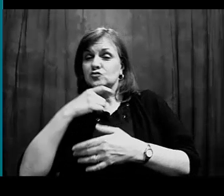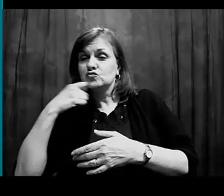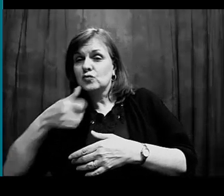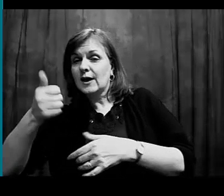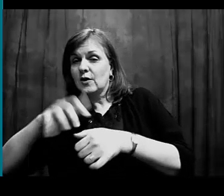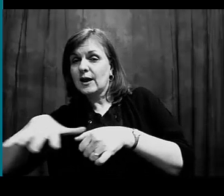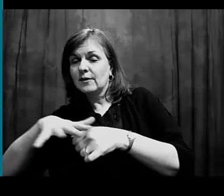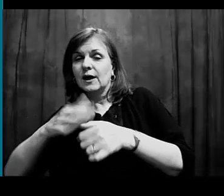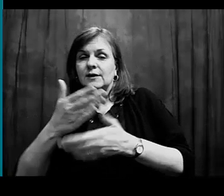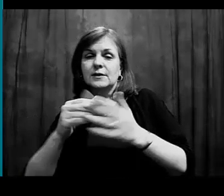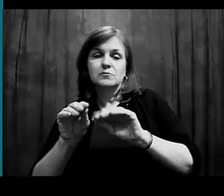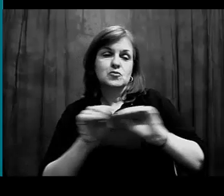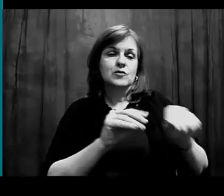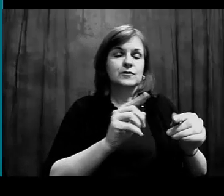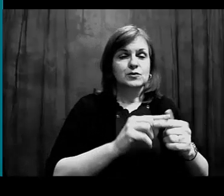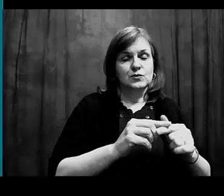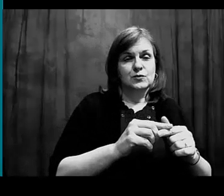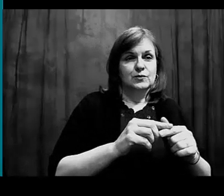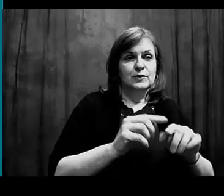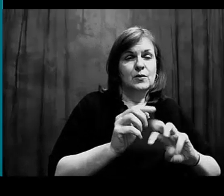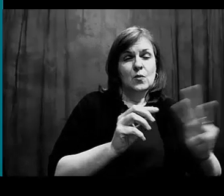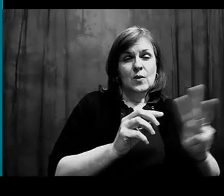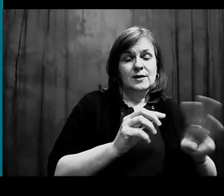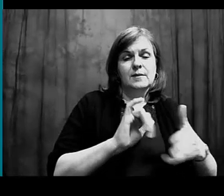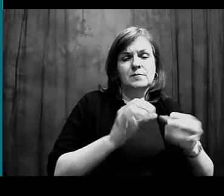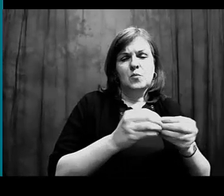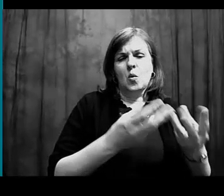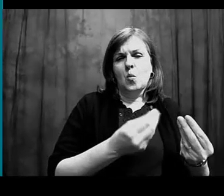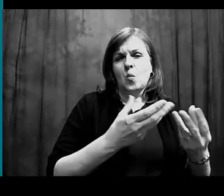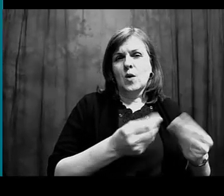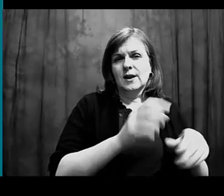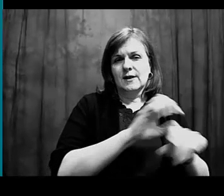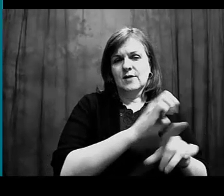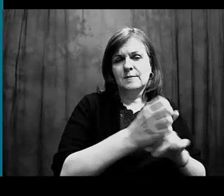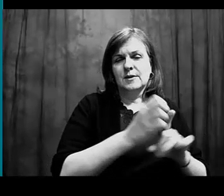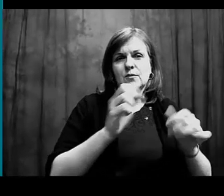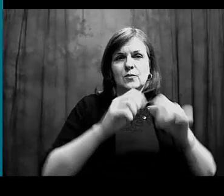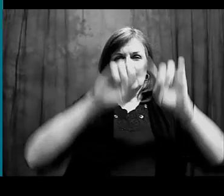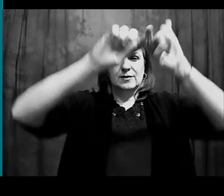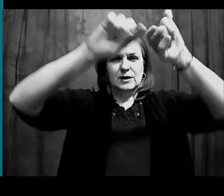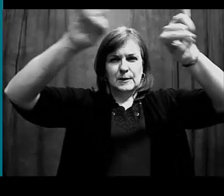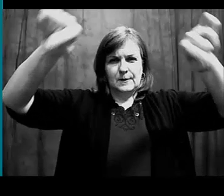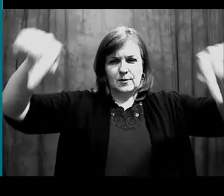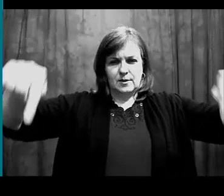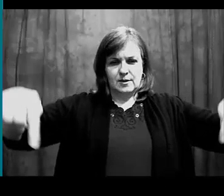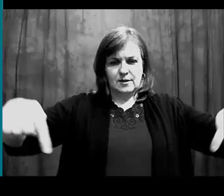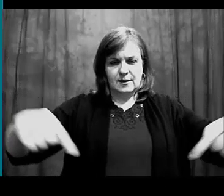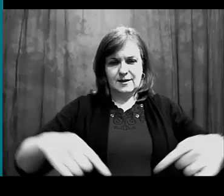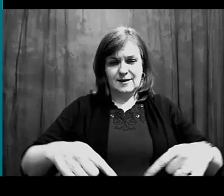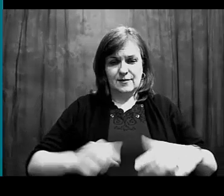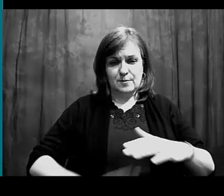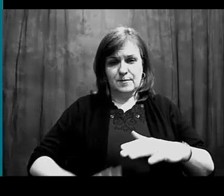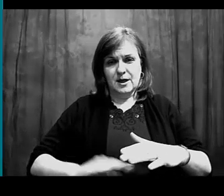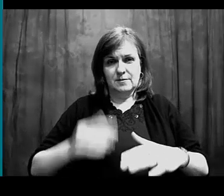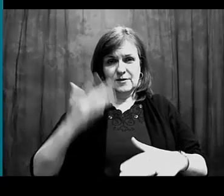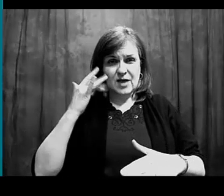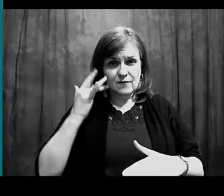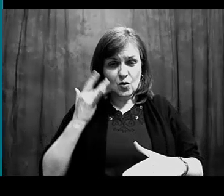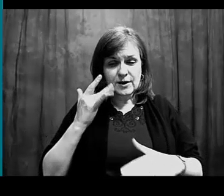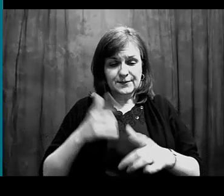drier some went to the coast which is a much more wet environment and now when they've recombined the populations